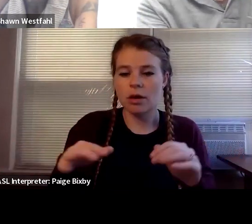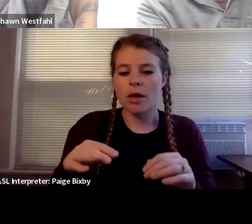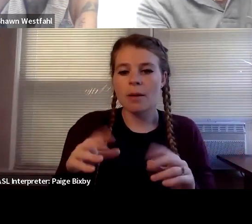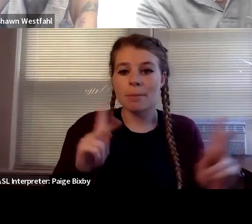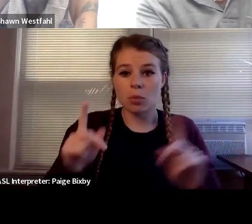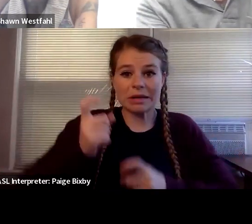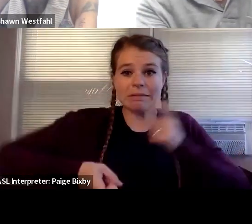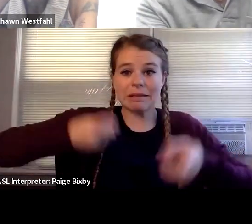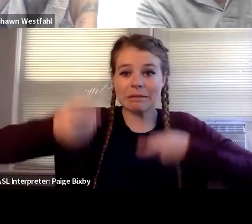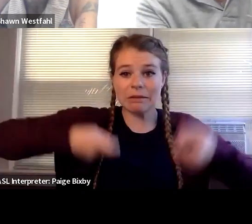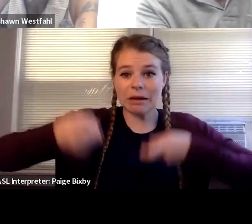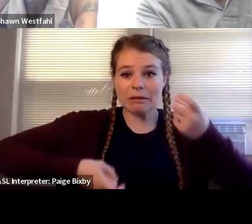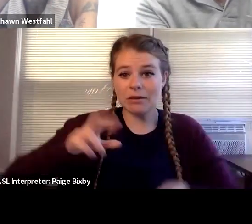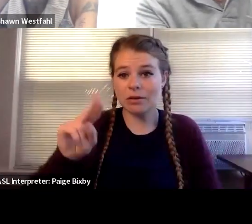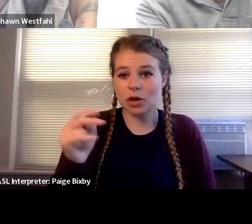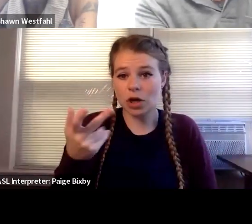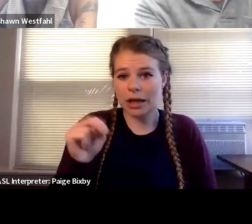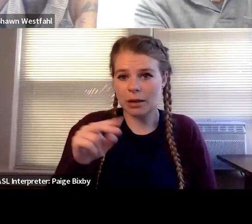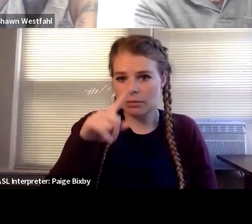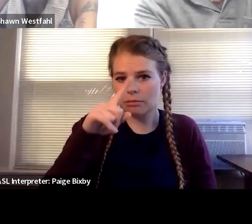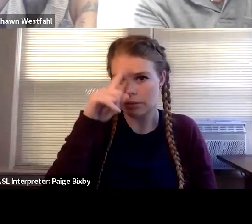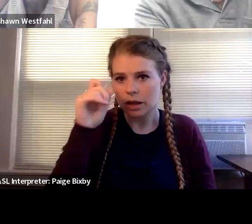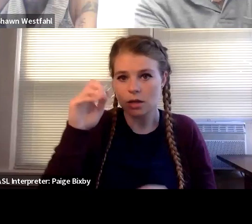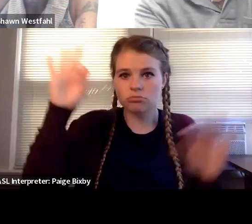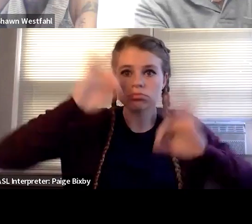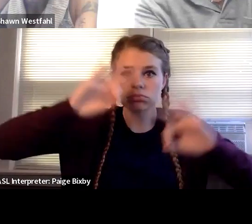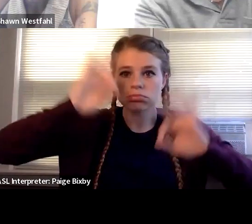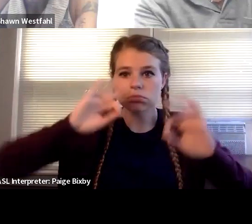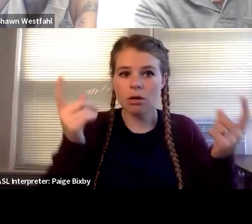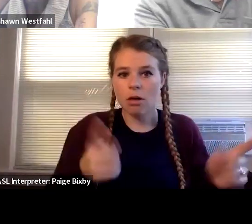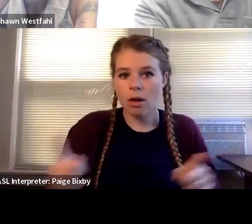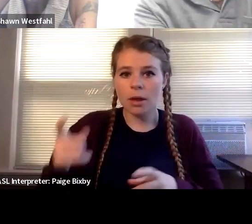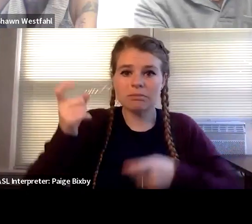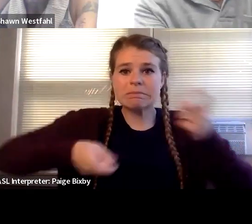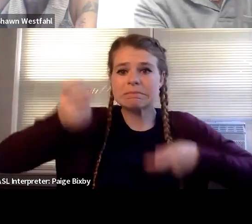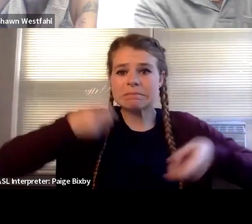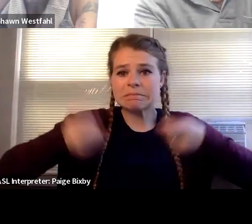because they didn't realize what was going on, and they were just, they thought it was just that there was so much fentanyl in the supply